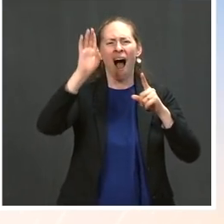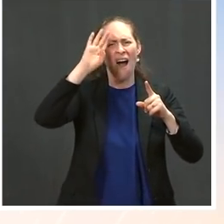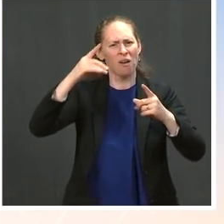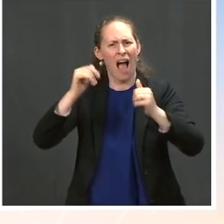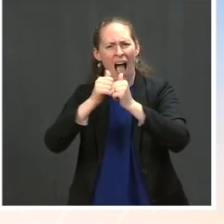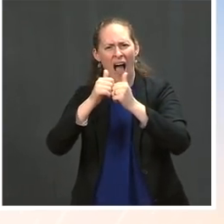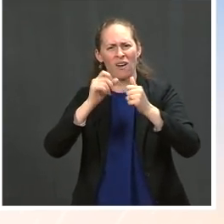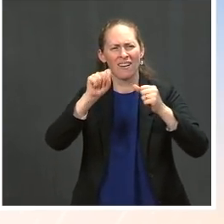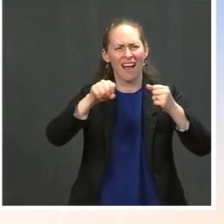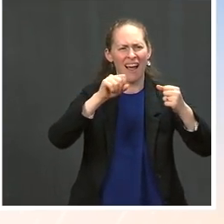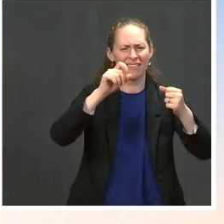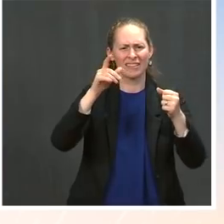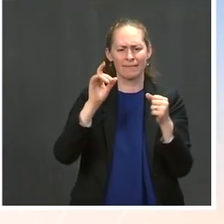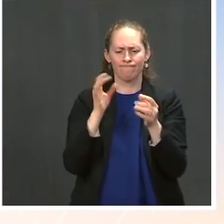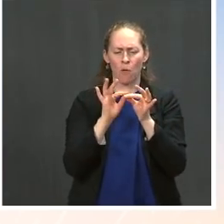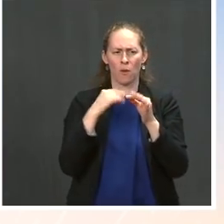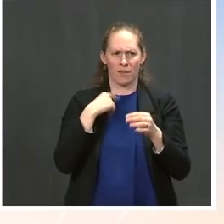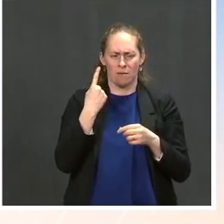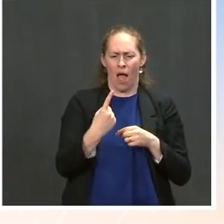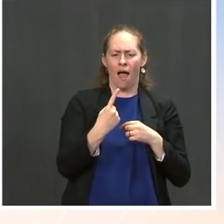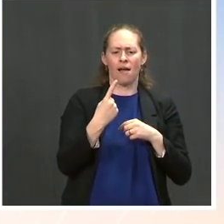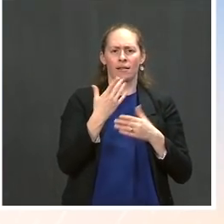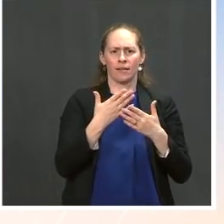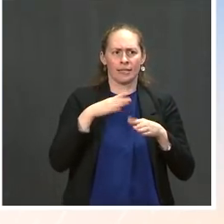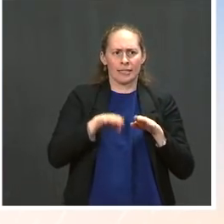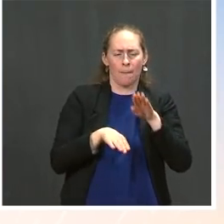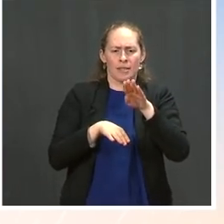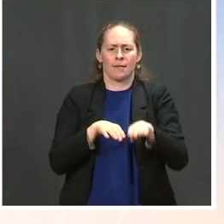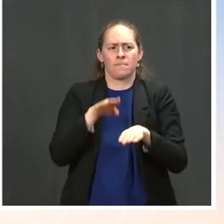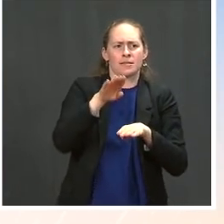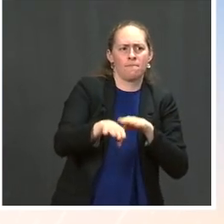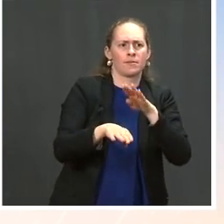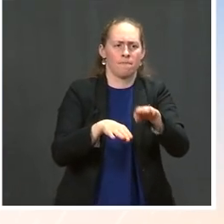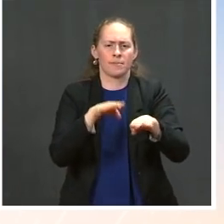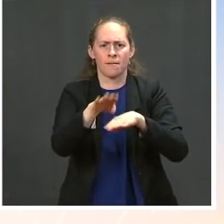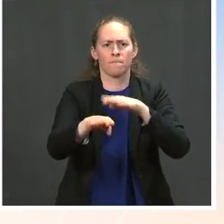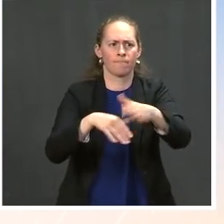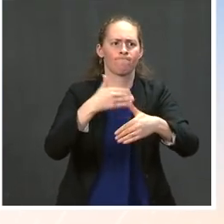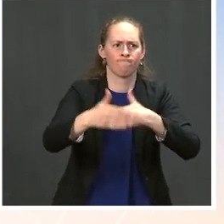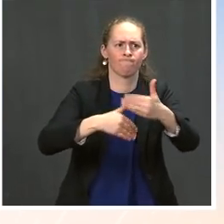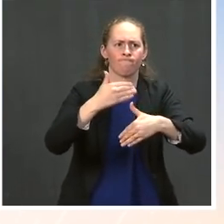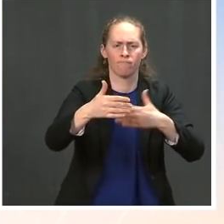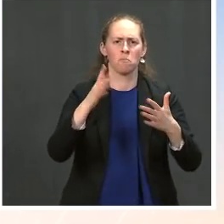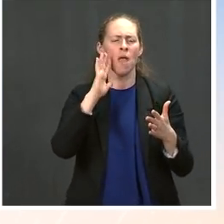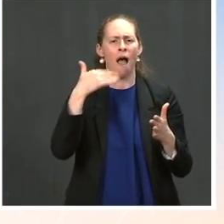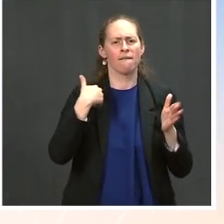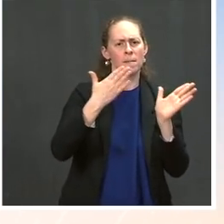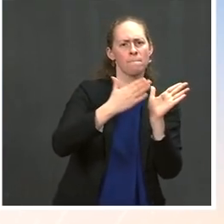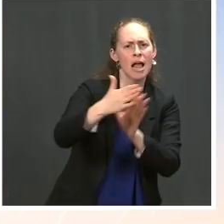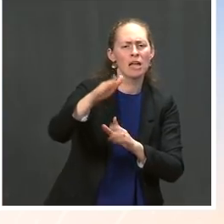and one that we've had positive response from, from a number of members. The Press: But specifically on those -- on the clean energy tax credits,